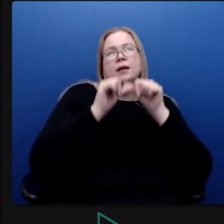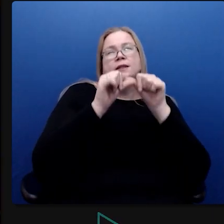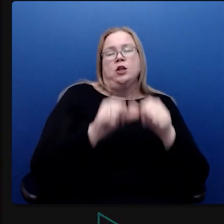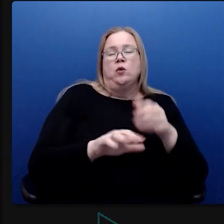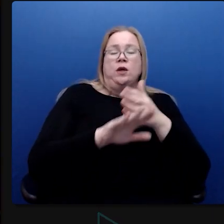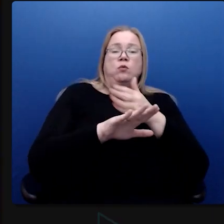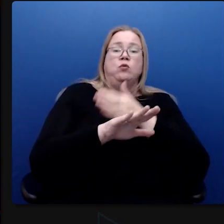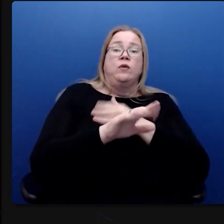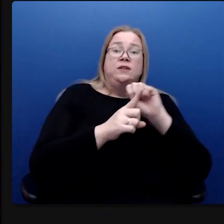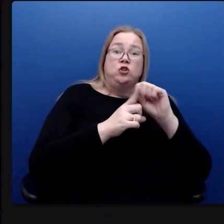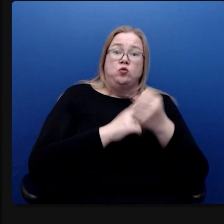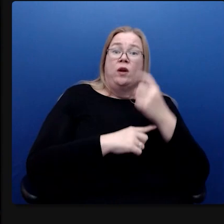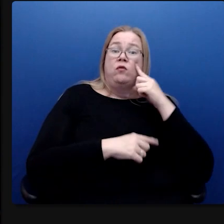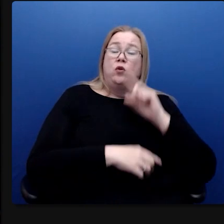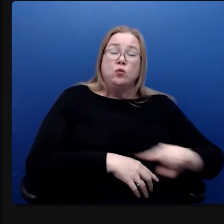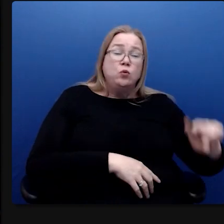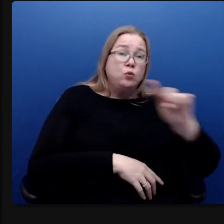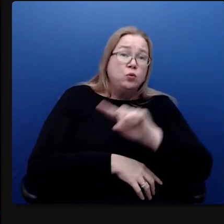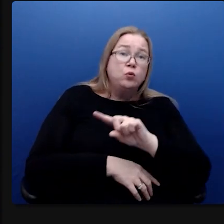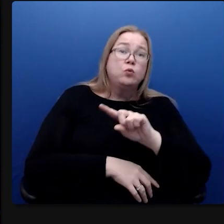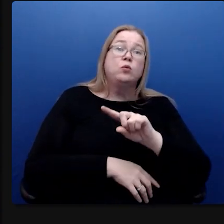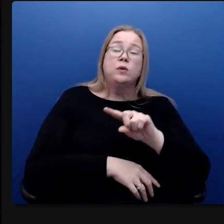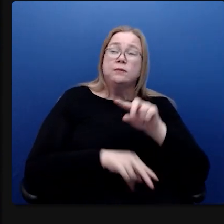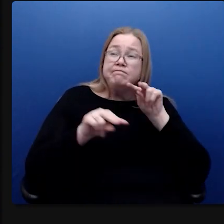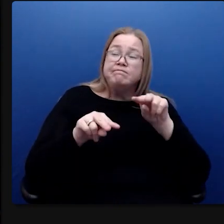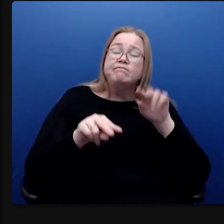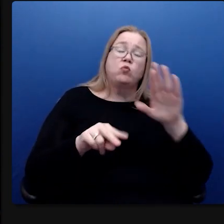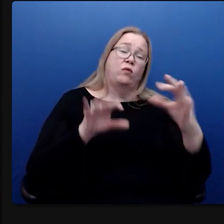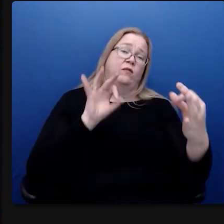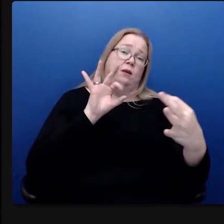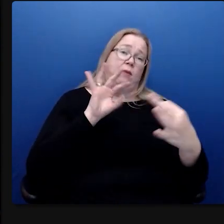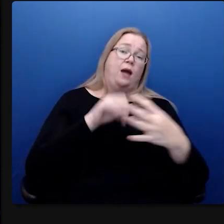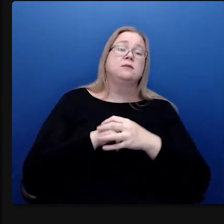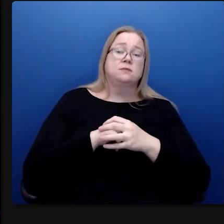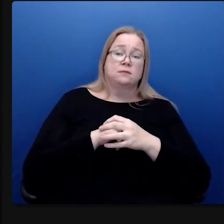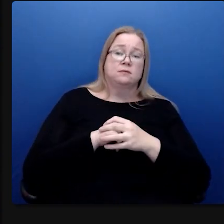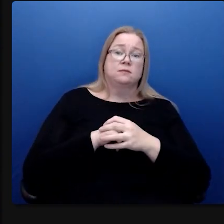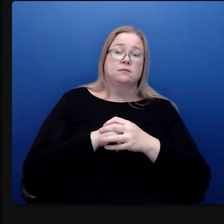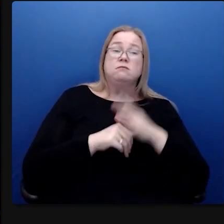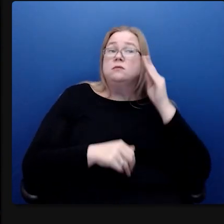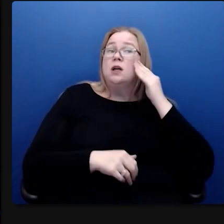We are continuously improving scenarios for you and are looking for your feedback.